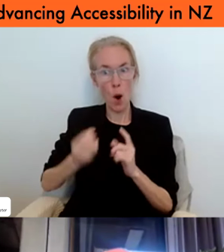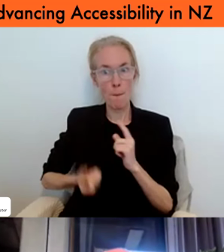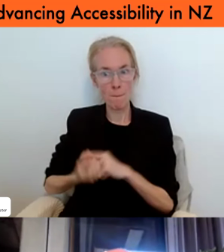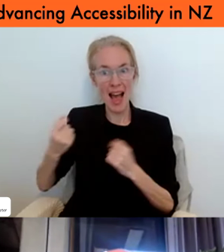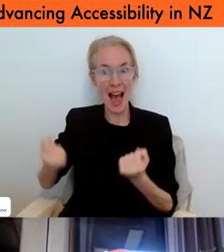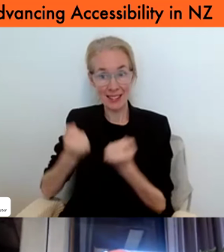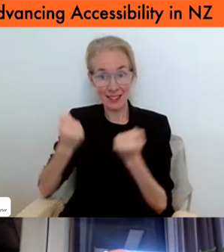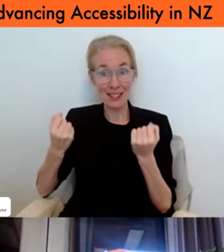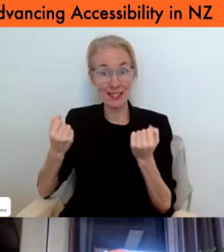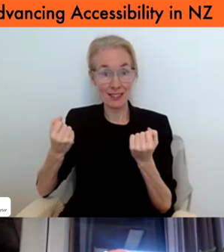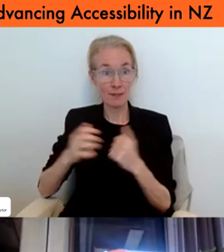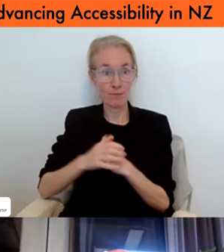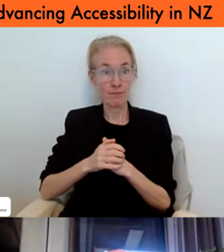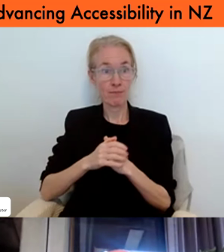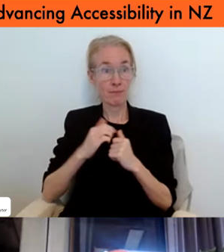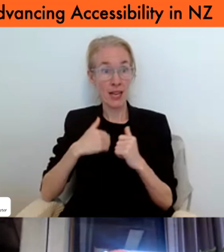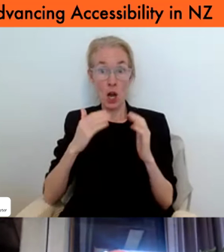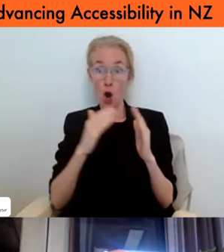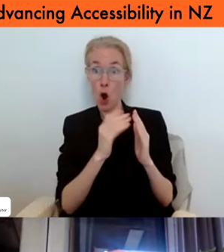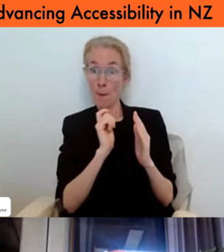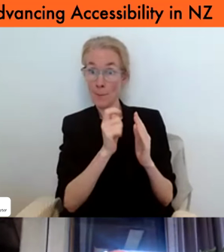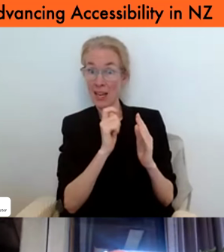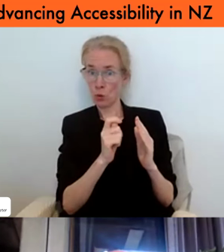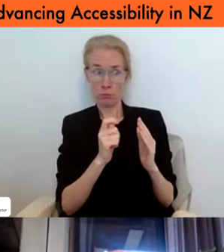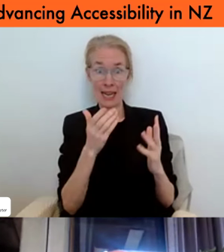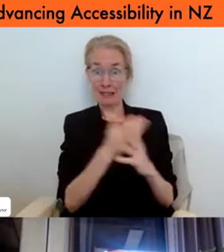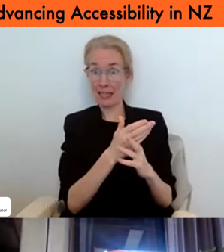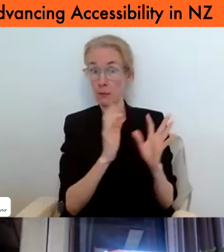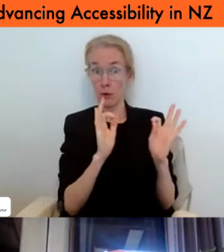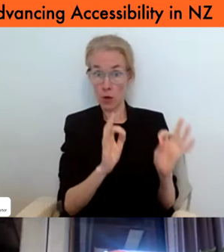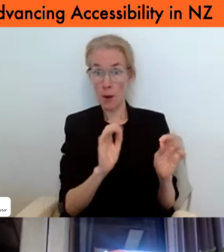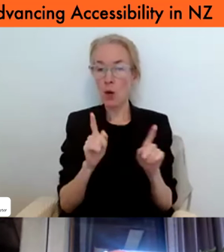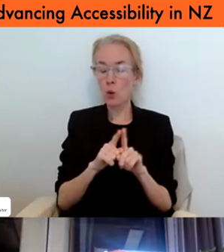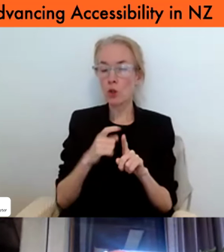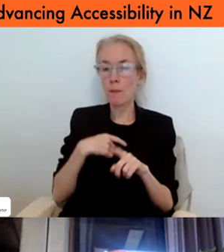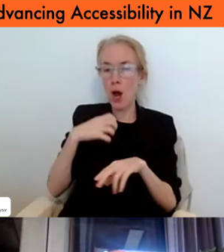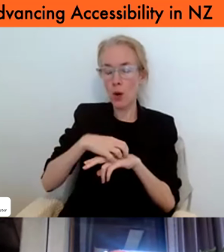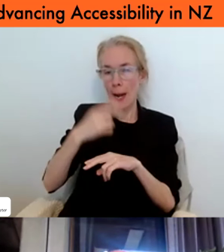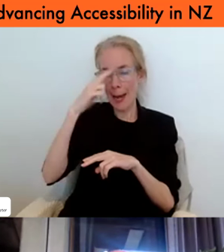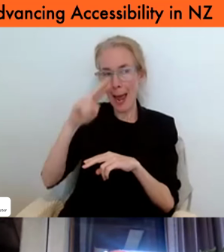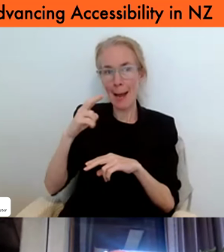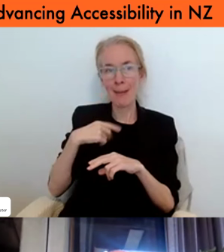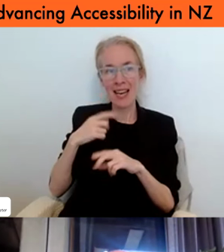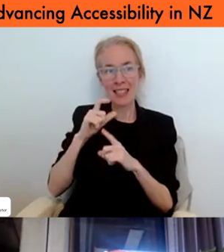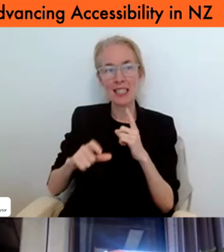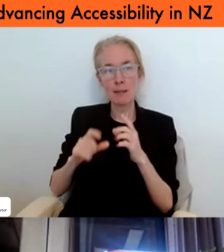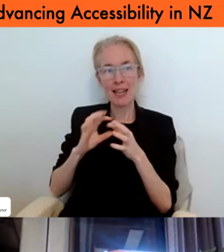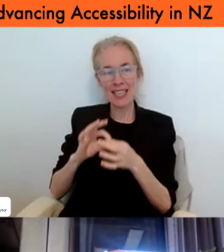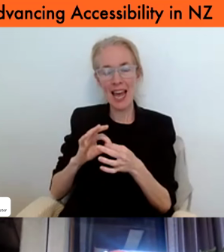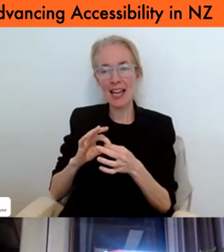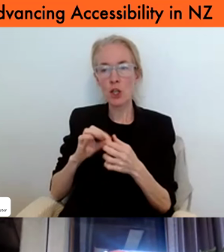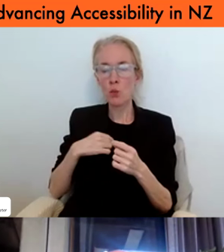and great. But we've also, as part of Disability Connect, we've led a community housing collective, where we've done research, pan